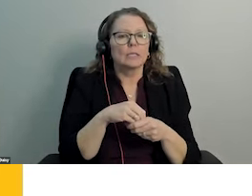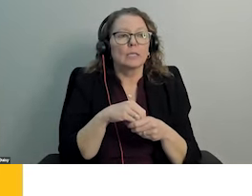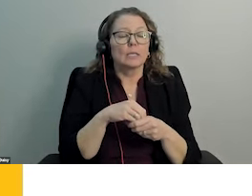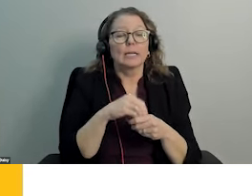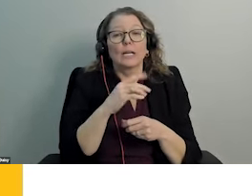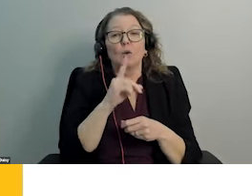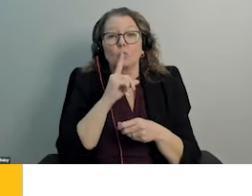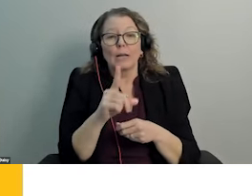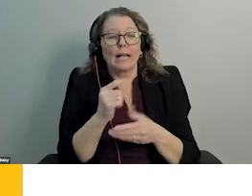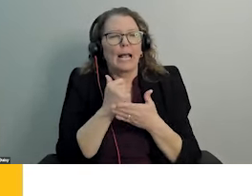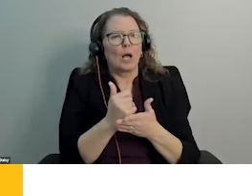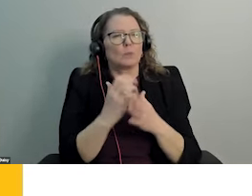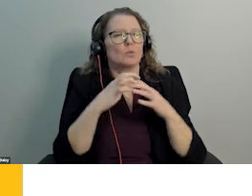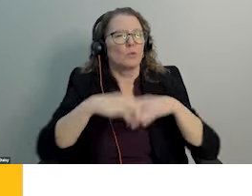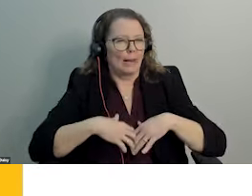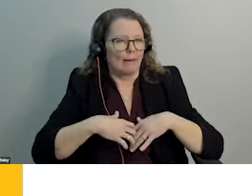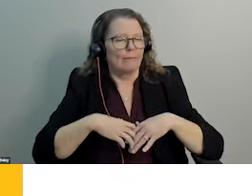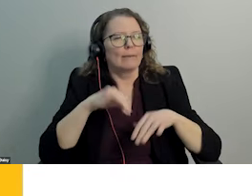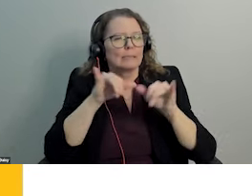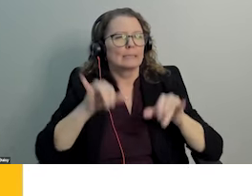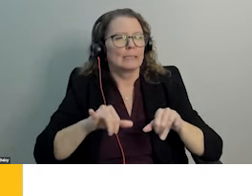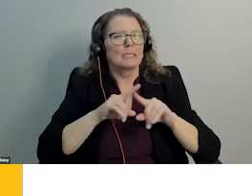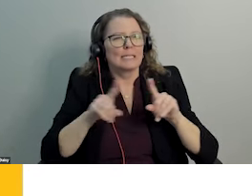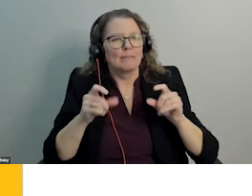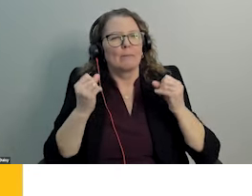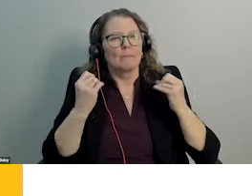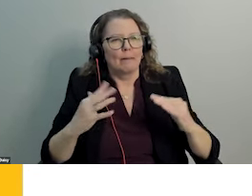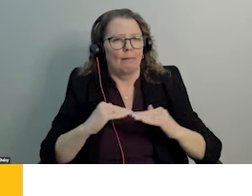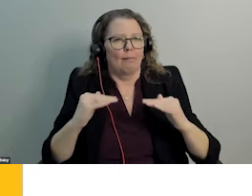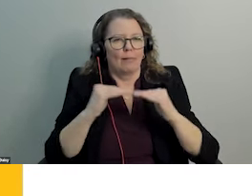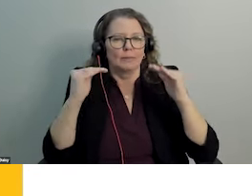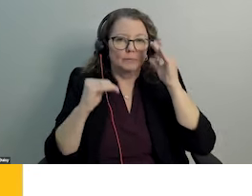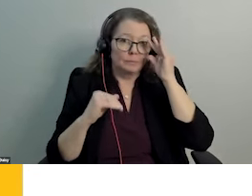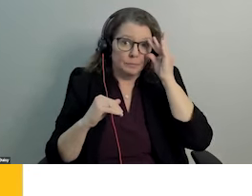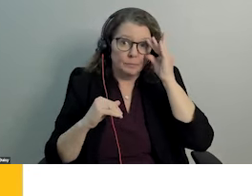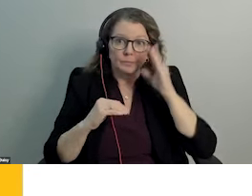to dismantle this cycle at all of these different layers. One of the things I wanted to open